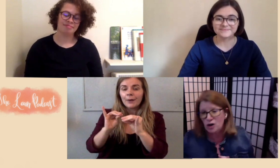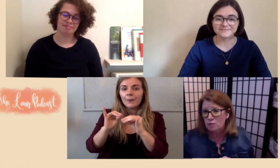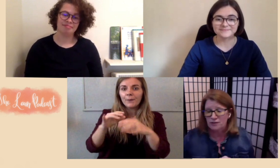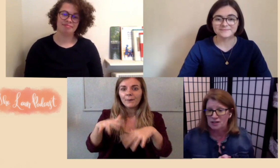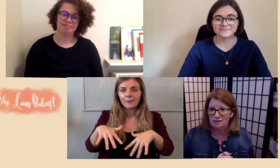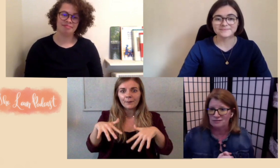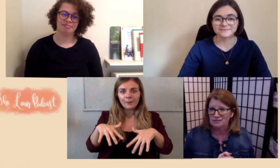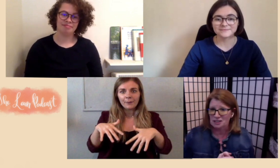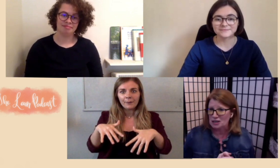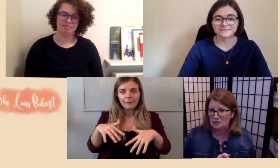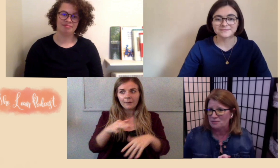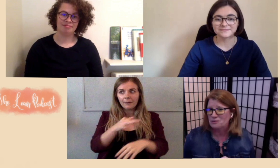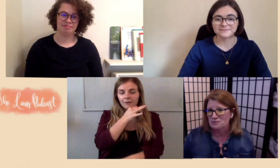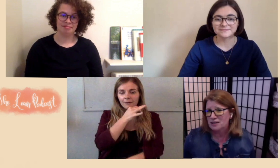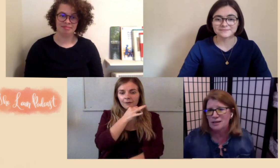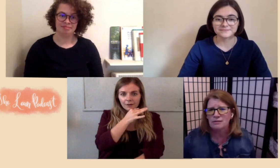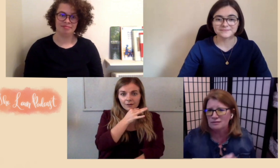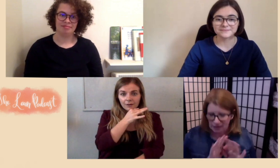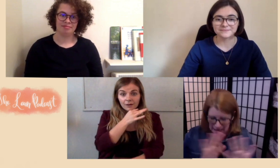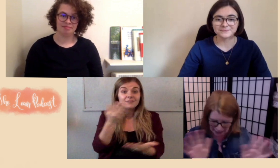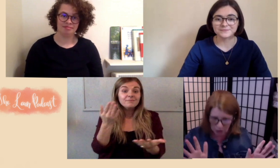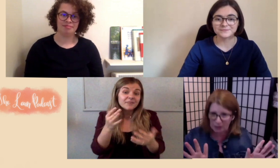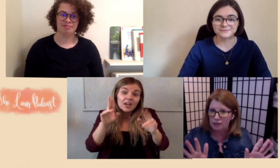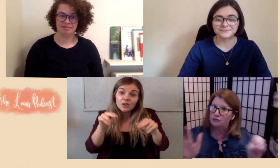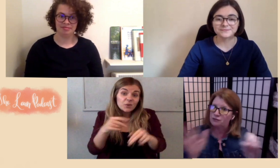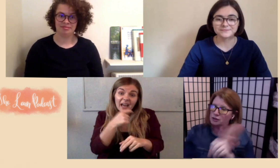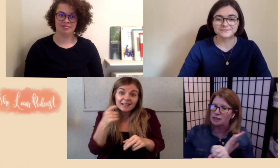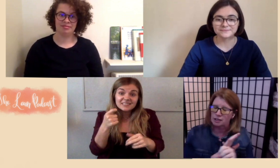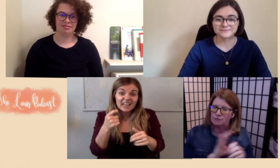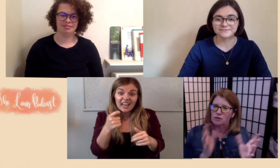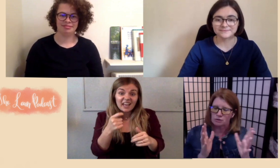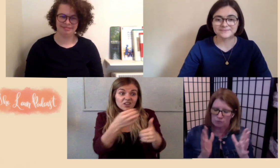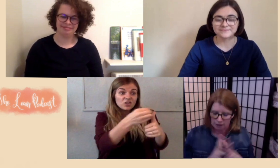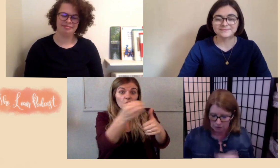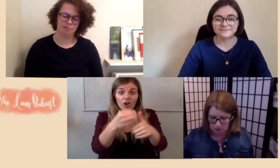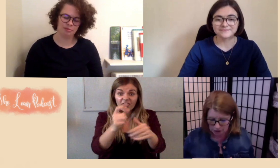But I was particularly concerned, because as I mentioned at the introduction,